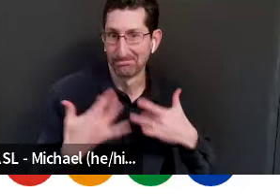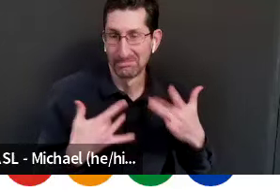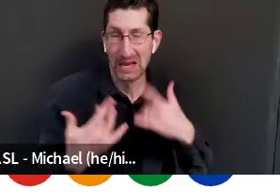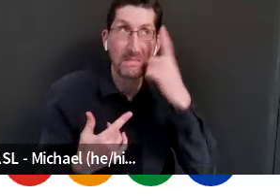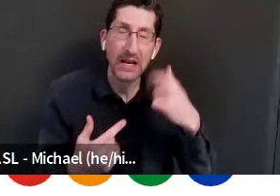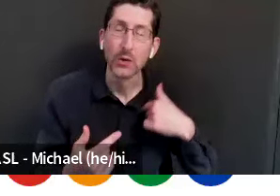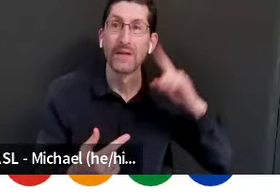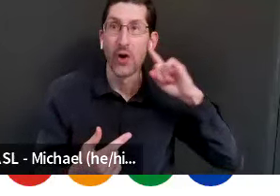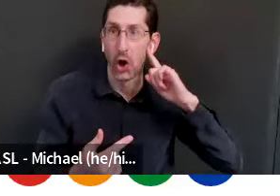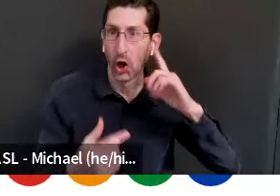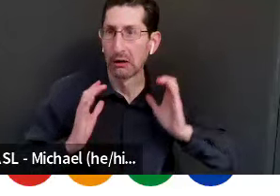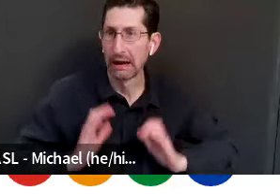SOMETHING WE'VE TALKED ABOUT AND HEARD ABOUT AND HEARD CUSTOMER